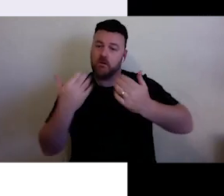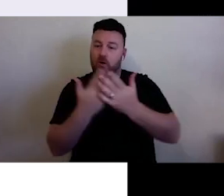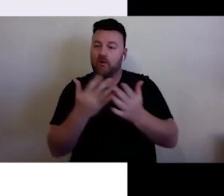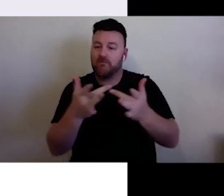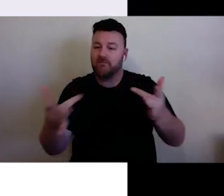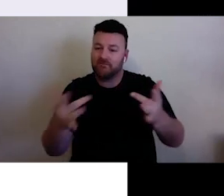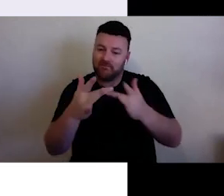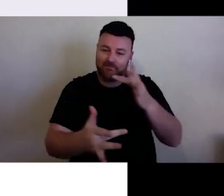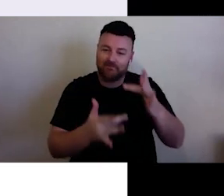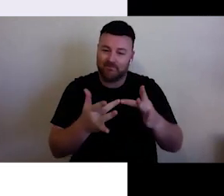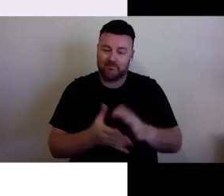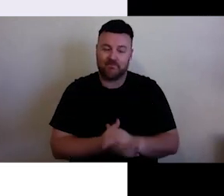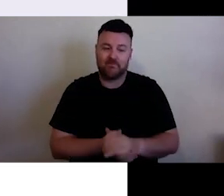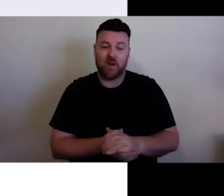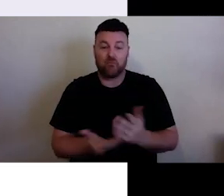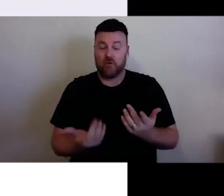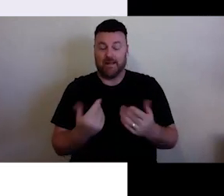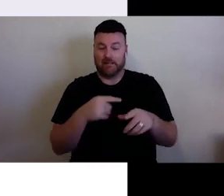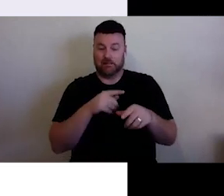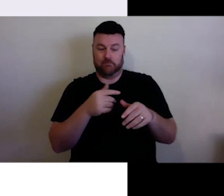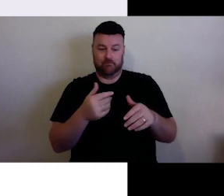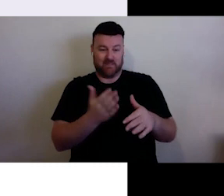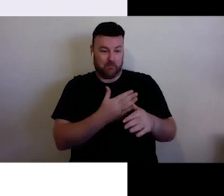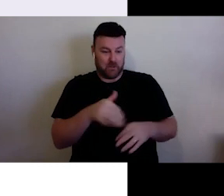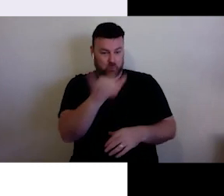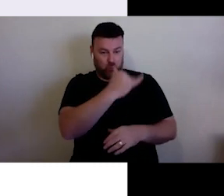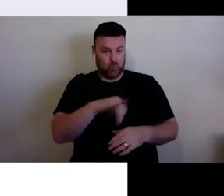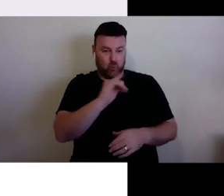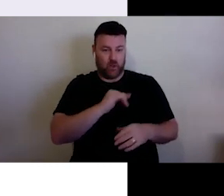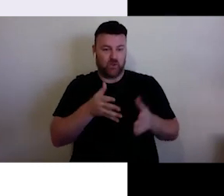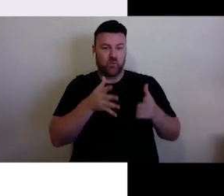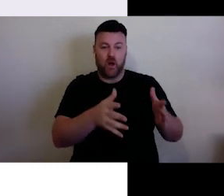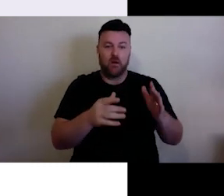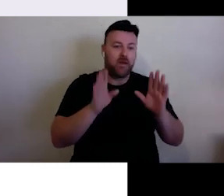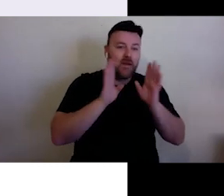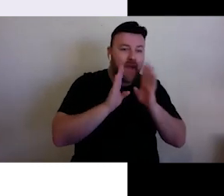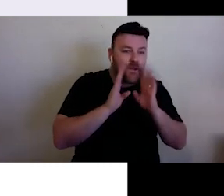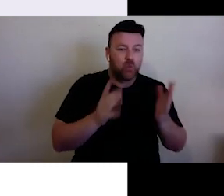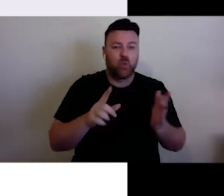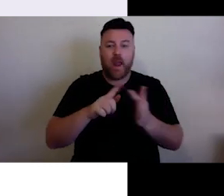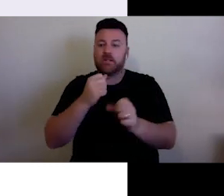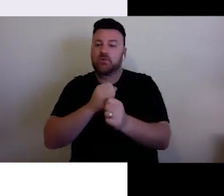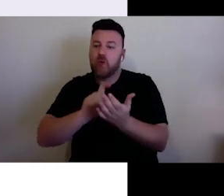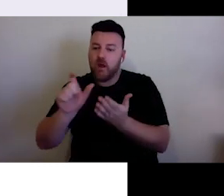platform - it might be Facebook or, you know, Instagram - there will be